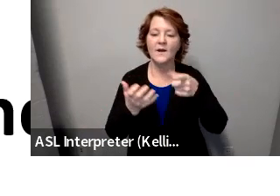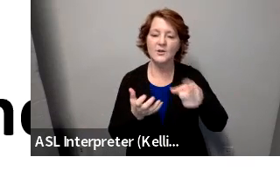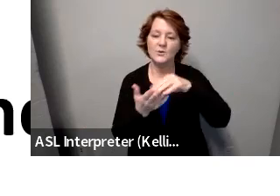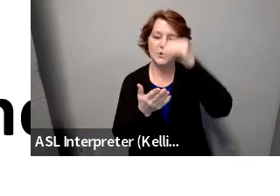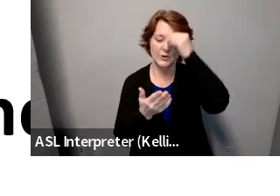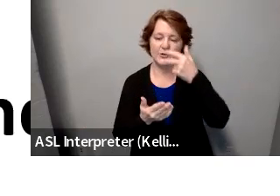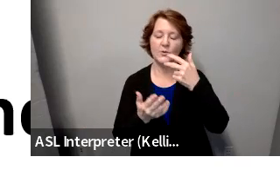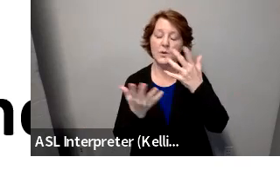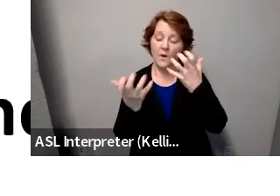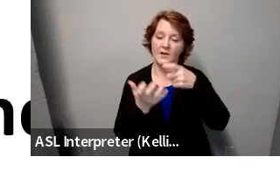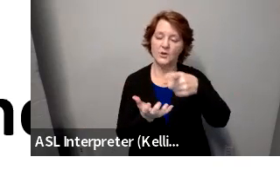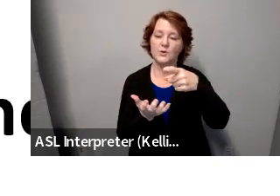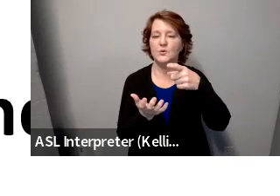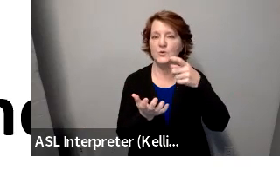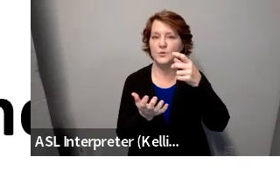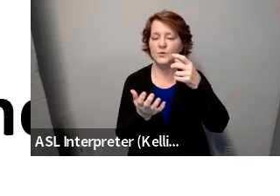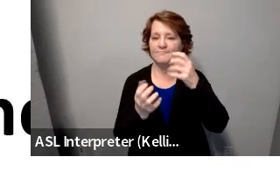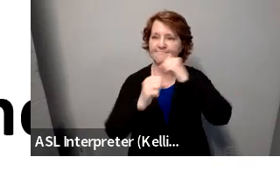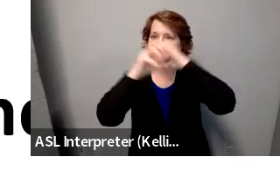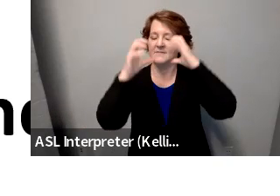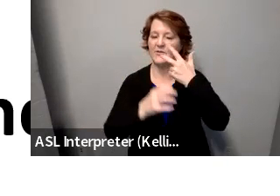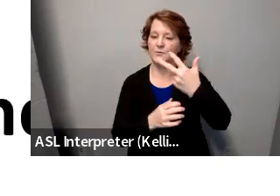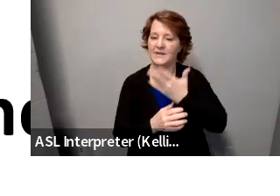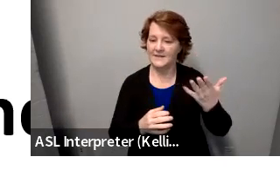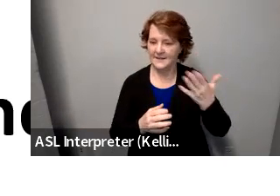three days probably. It's only a one day and a half